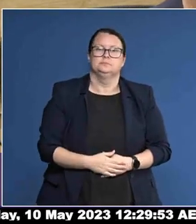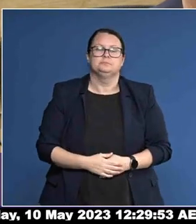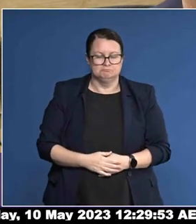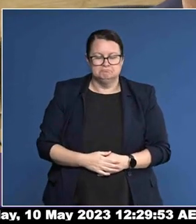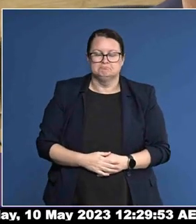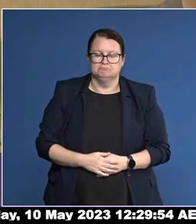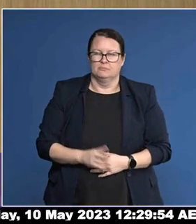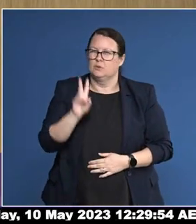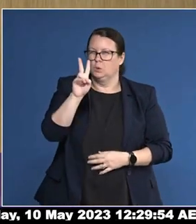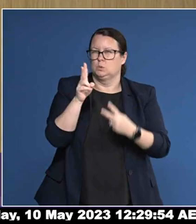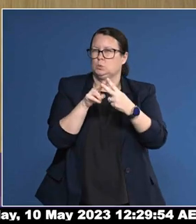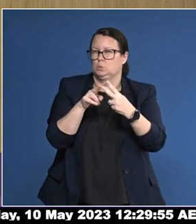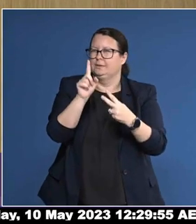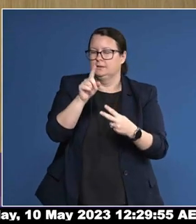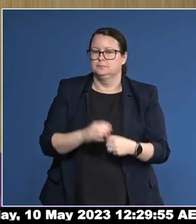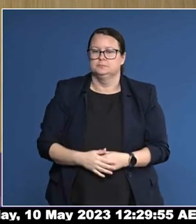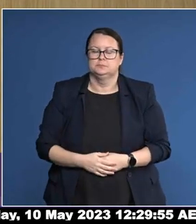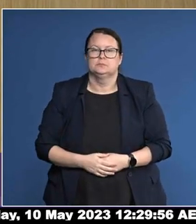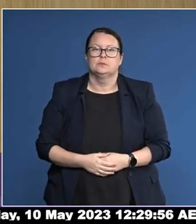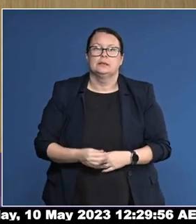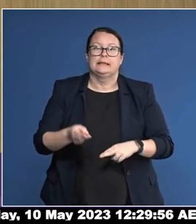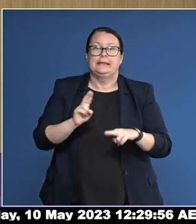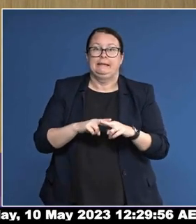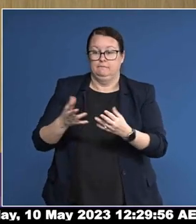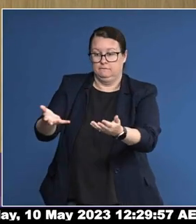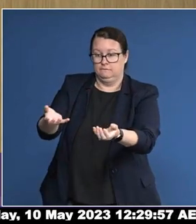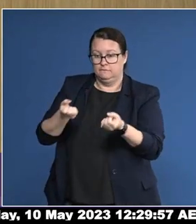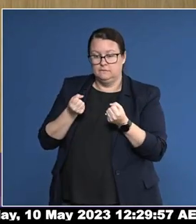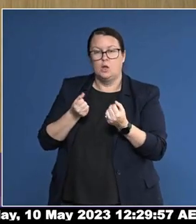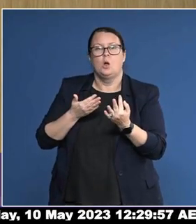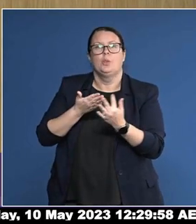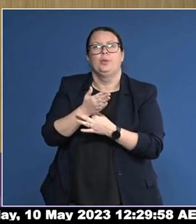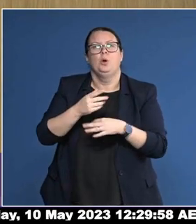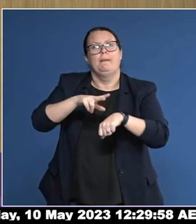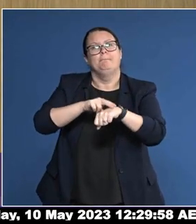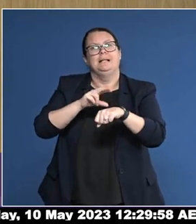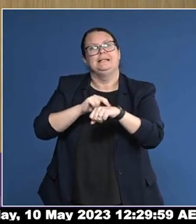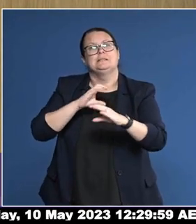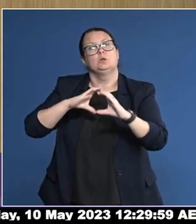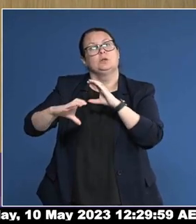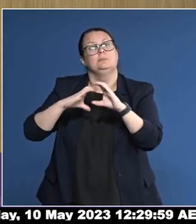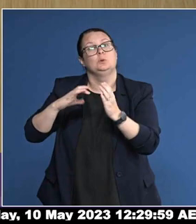So, if it's a job detailed by the Police Communication Centre, they do checks